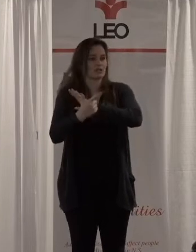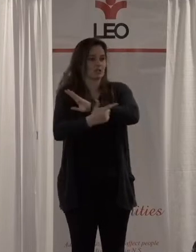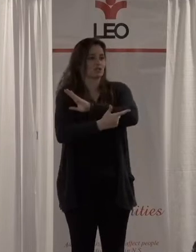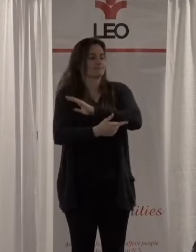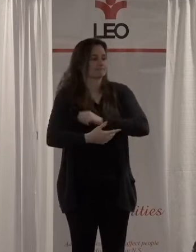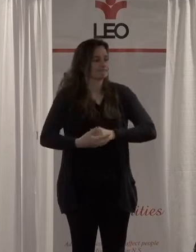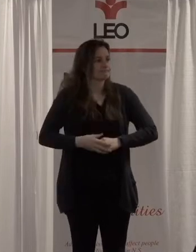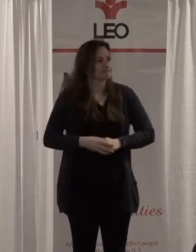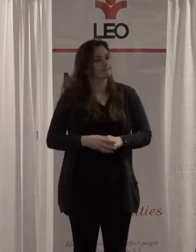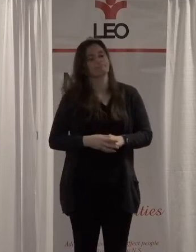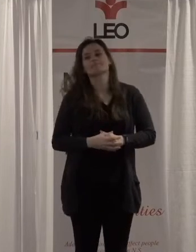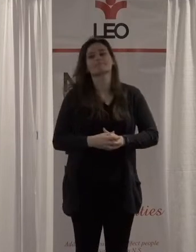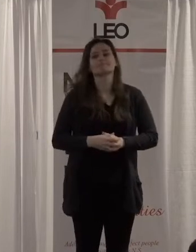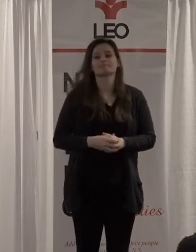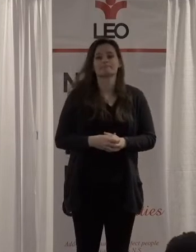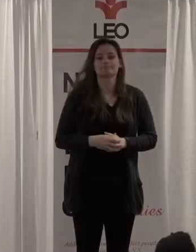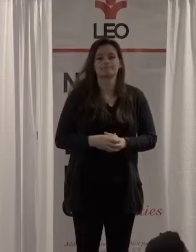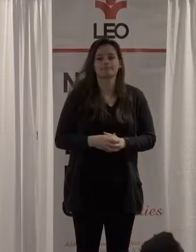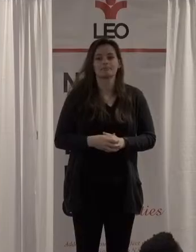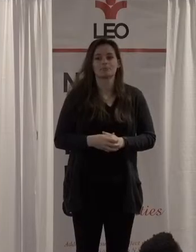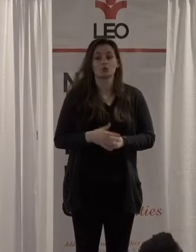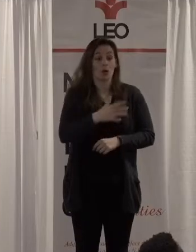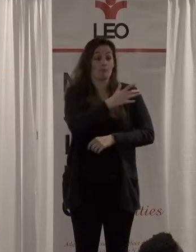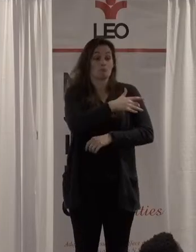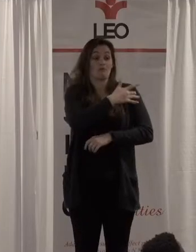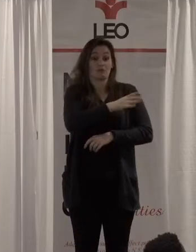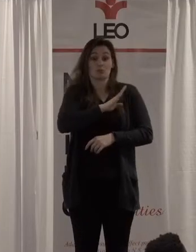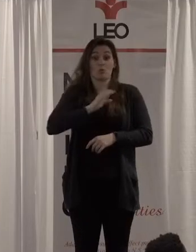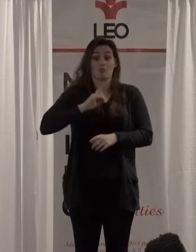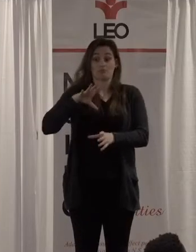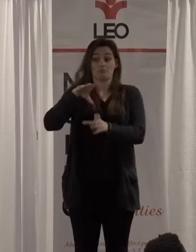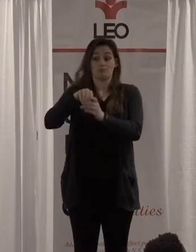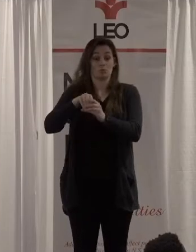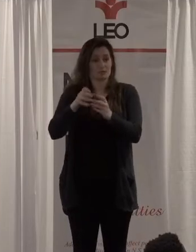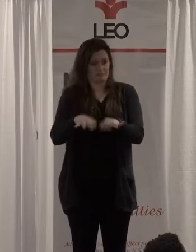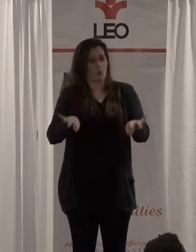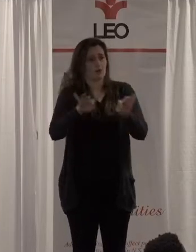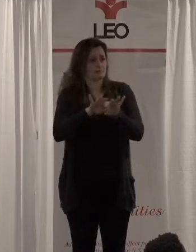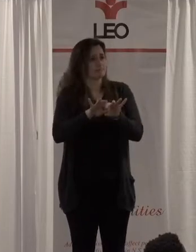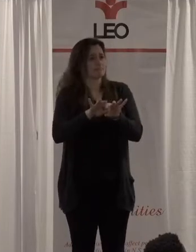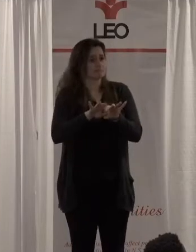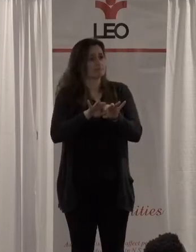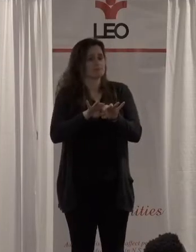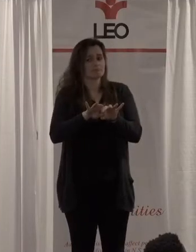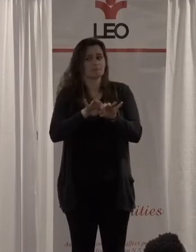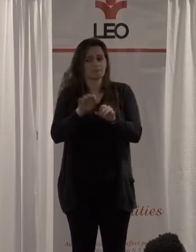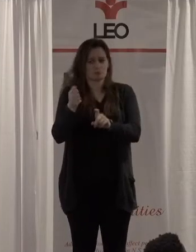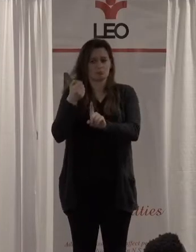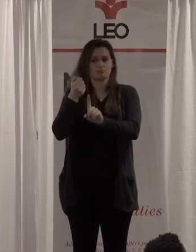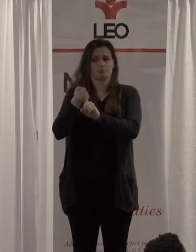AND BECOMING A PART OF A PROVINCIAL BOARD IS IMPORTANT AND IMPACTFUL AND A WAY TO CONTRIBUTE TO BOTH THE COMMUNITY